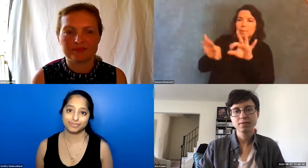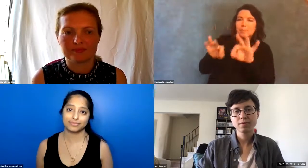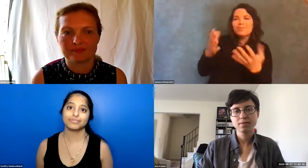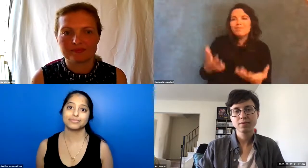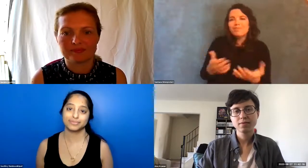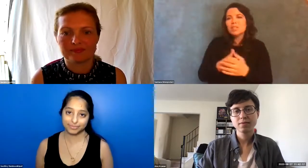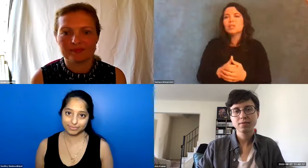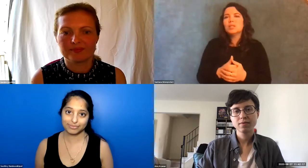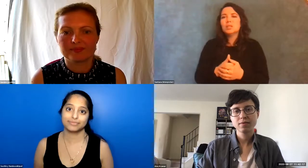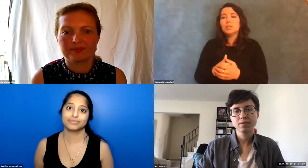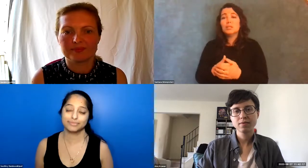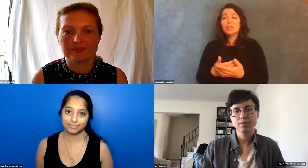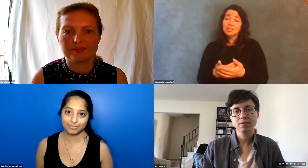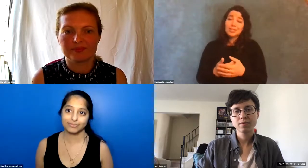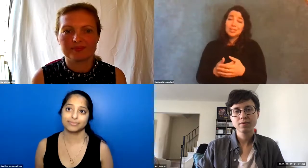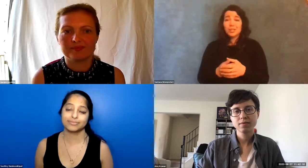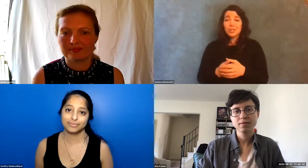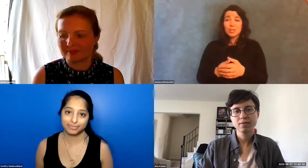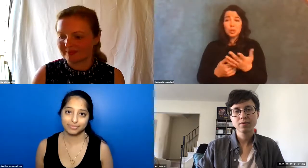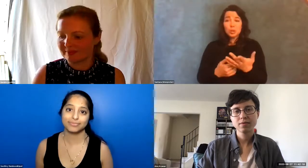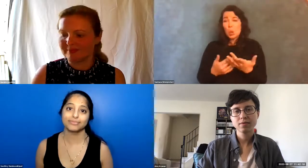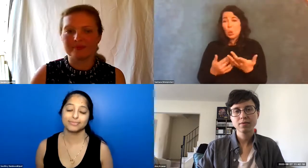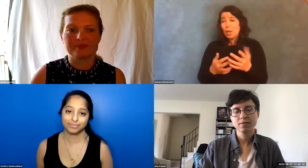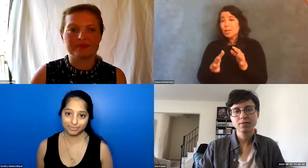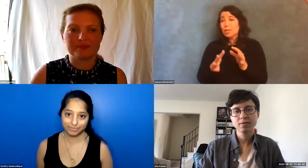simply fine can helps in that sort of context, of course.